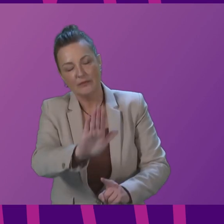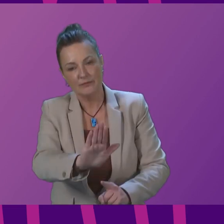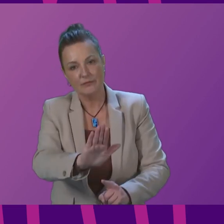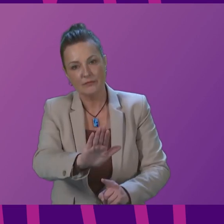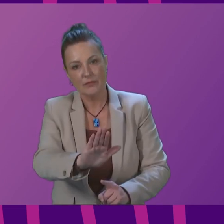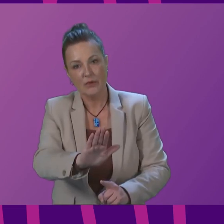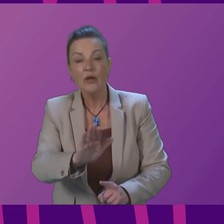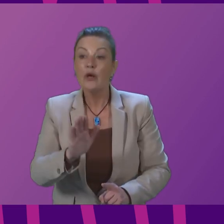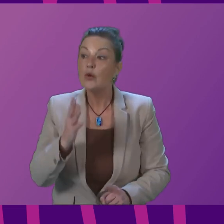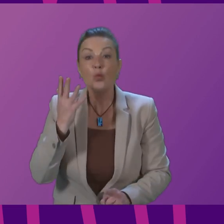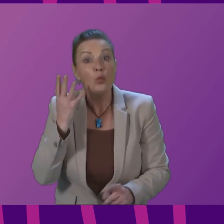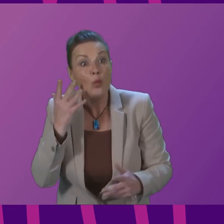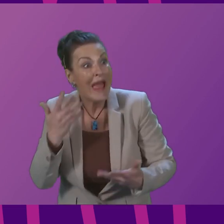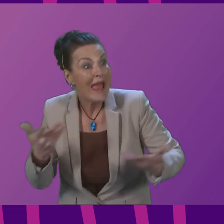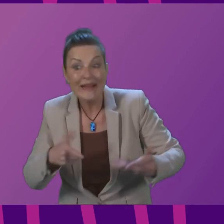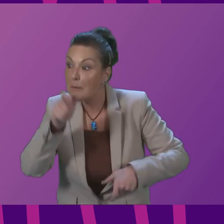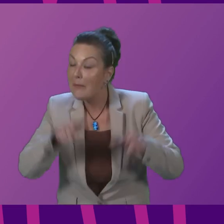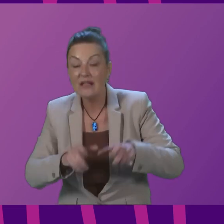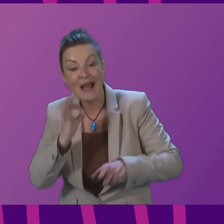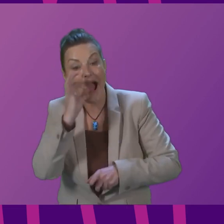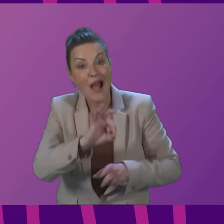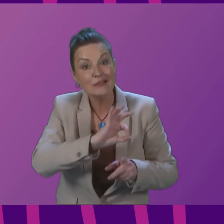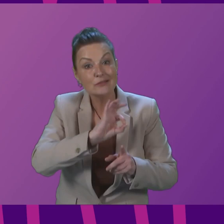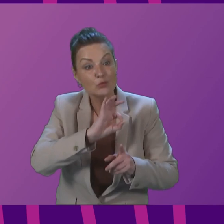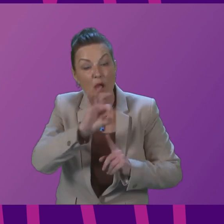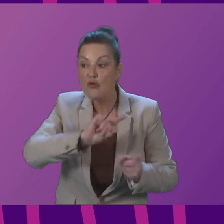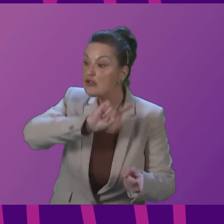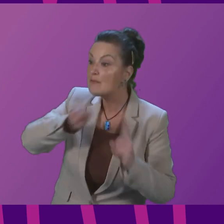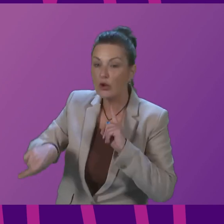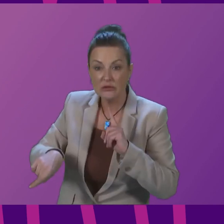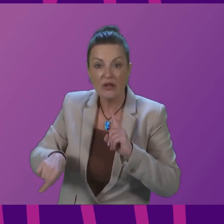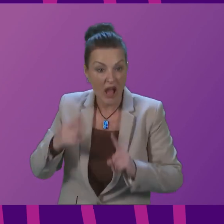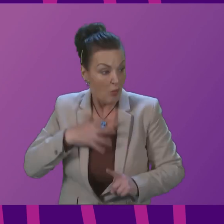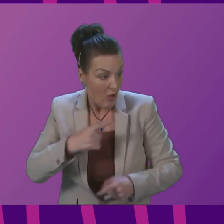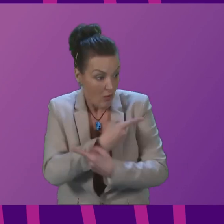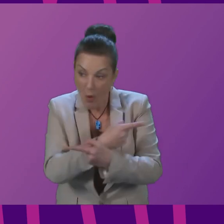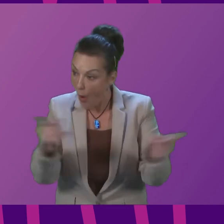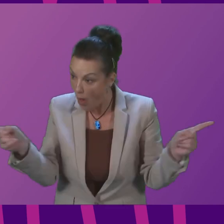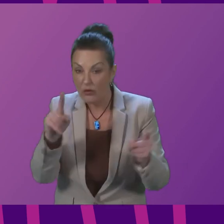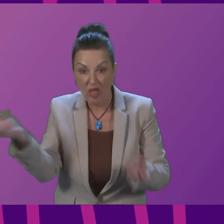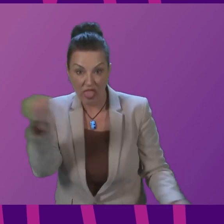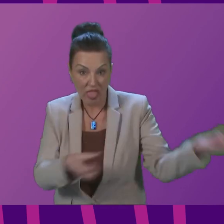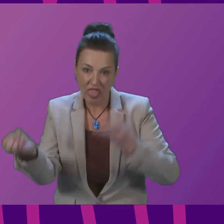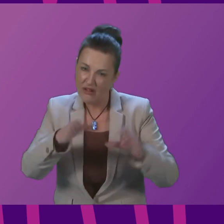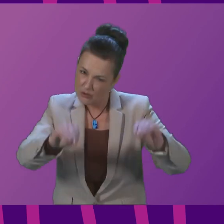When people are asking or responding to questions, I would be grateful if everyone else could keep from contributing. Thank you.